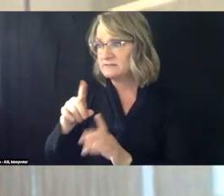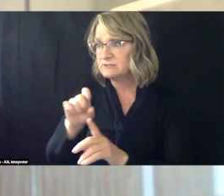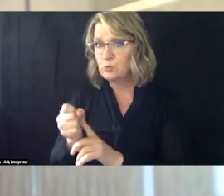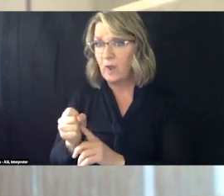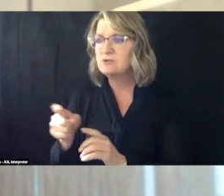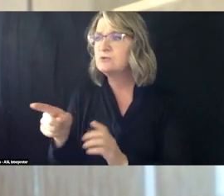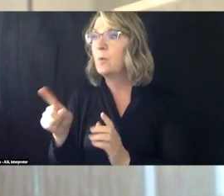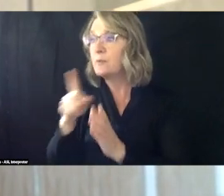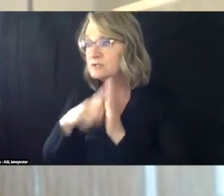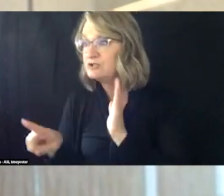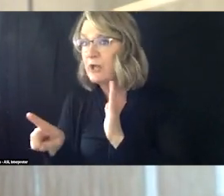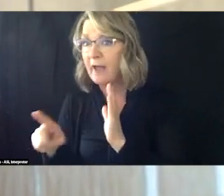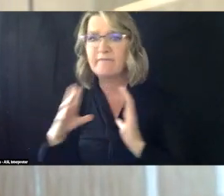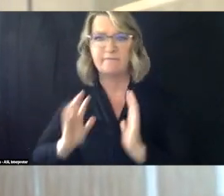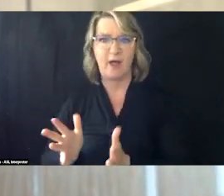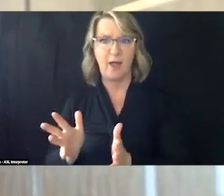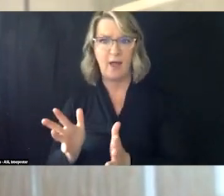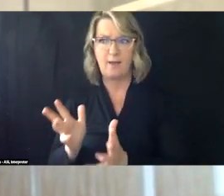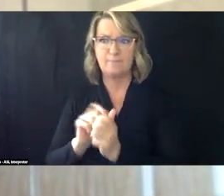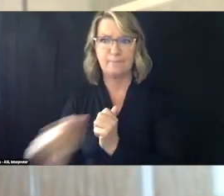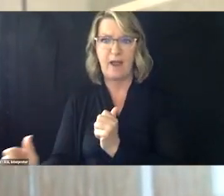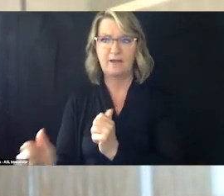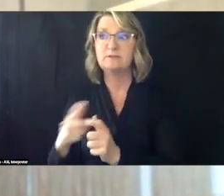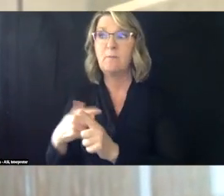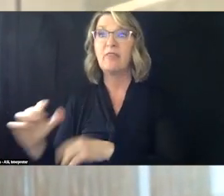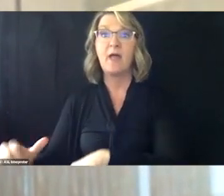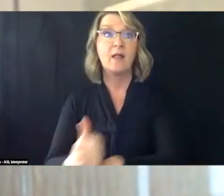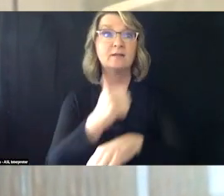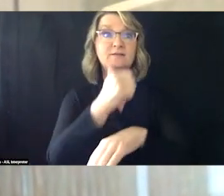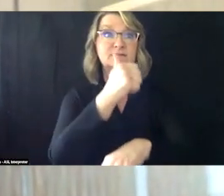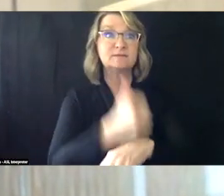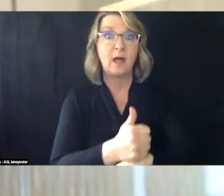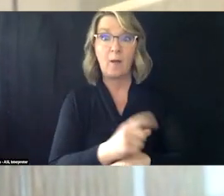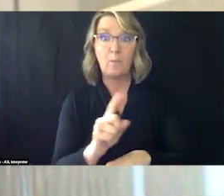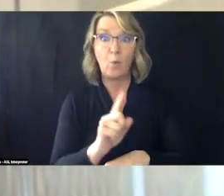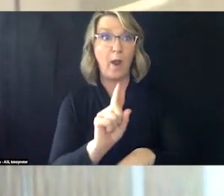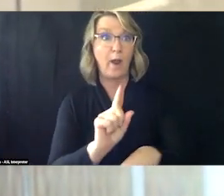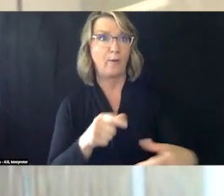the inspection the power worked fine when we set it up on a voting location the power is no longer